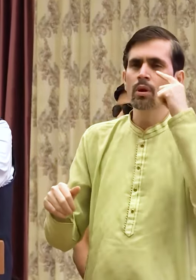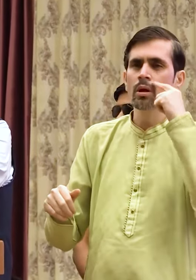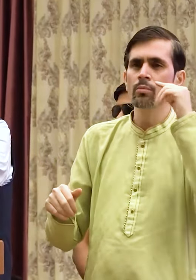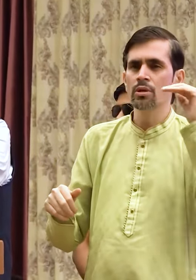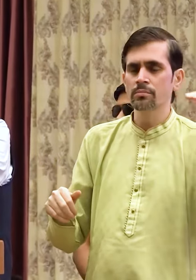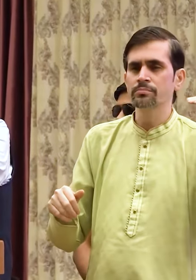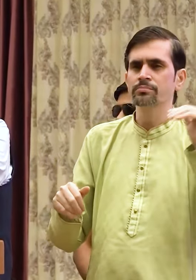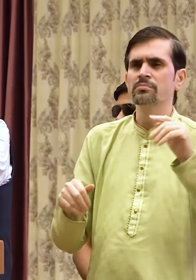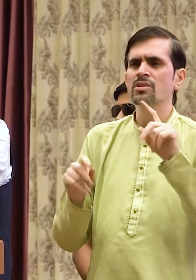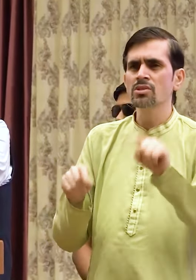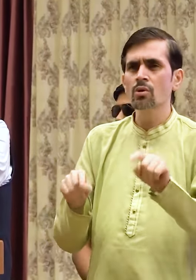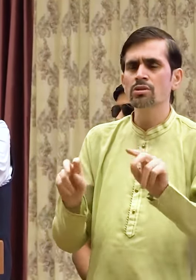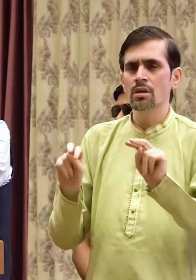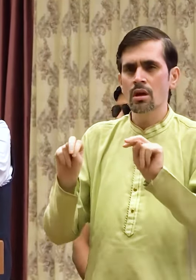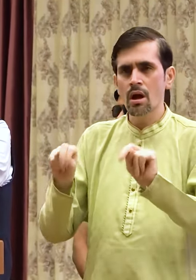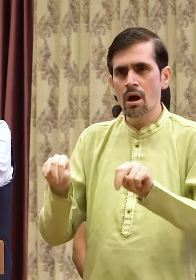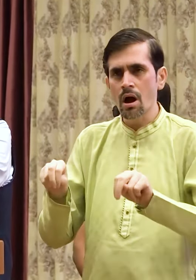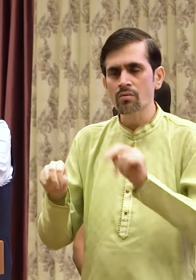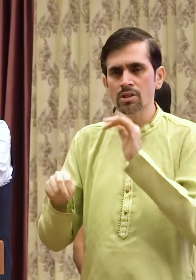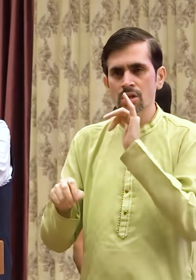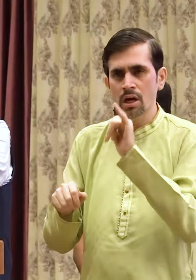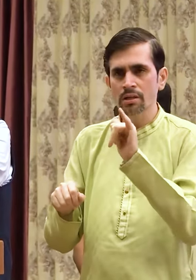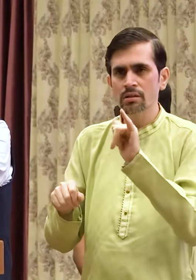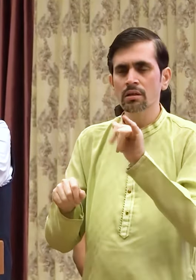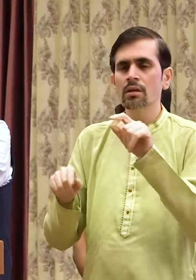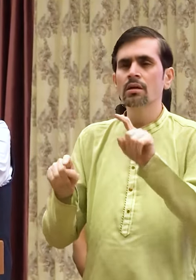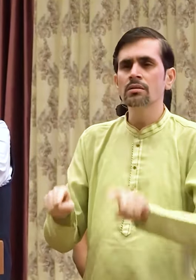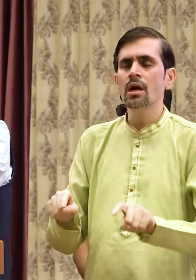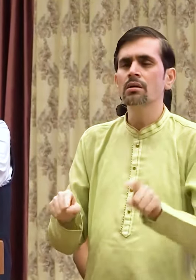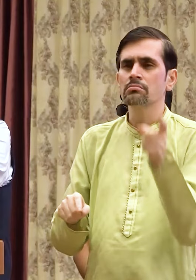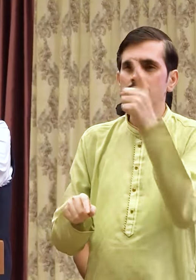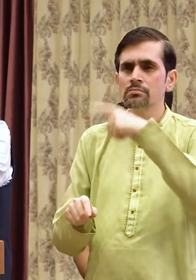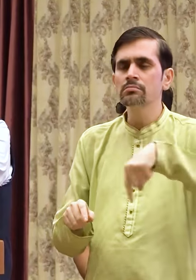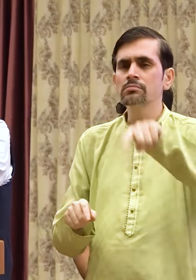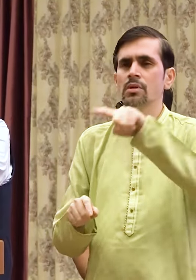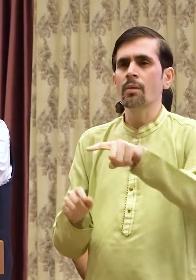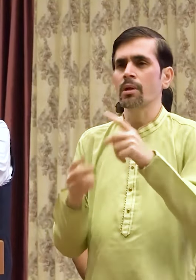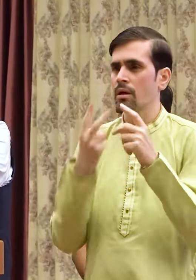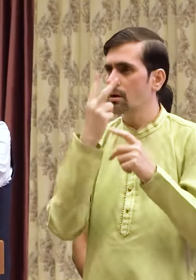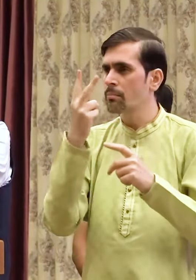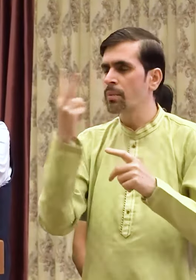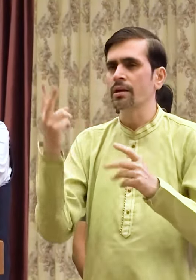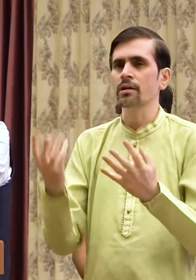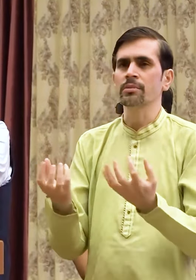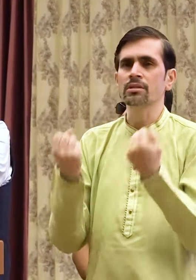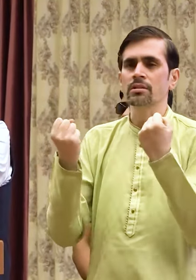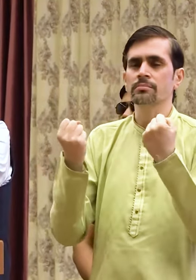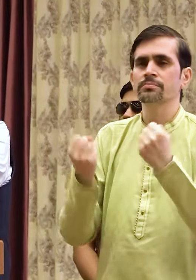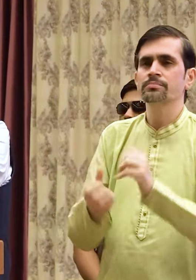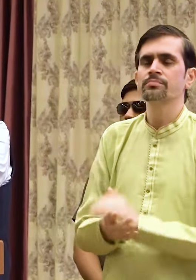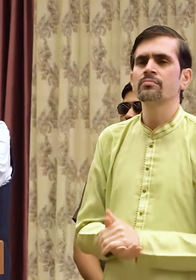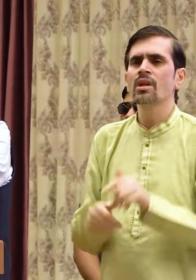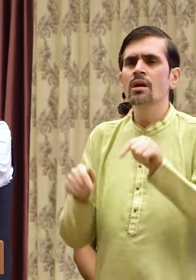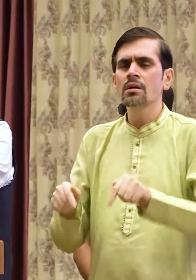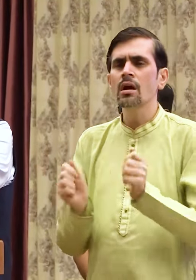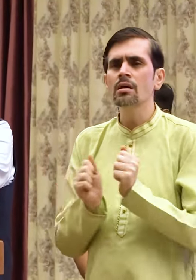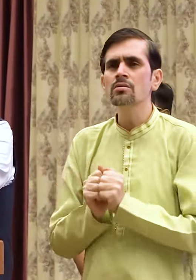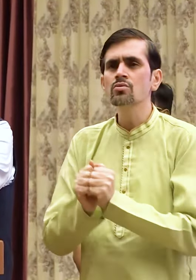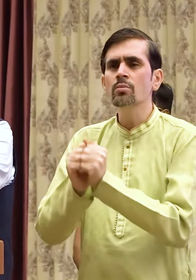we took into account all those facilities that are required. Moreover,